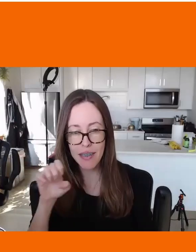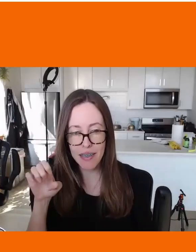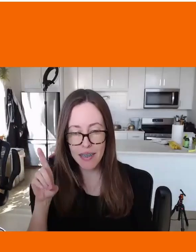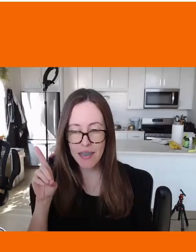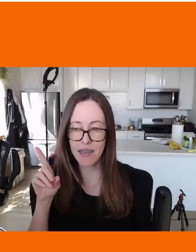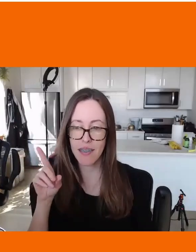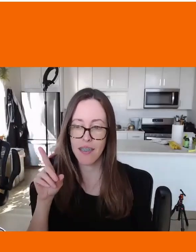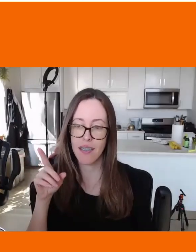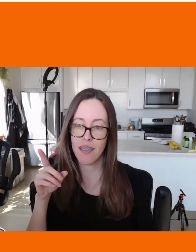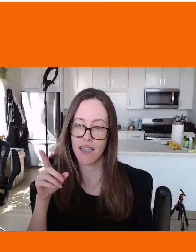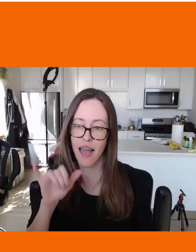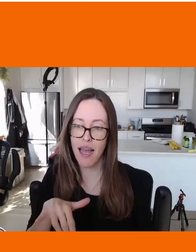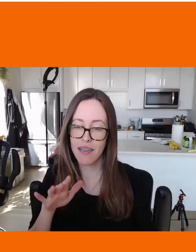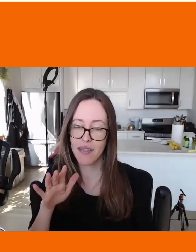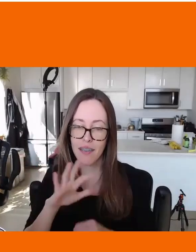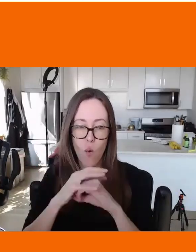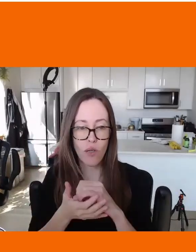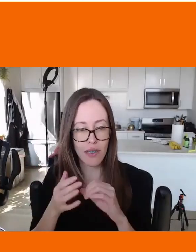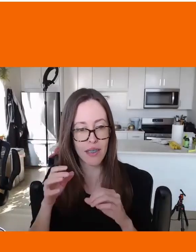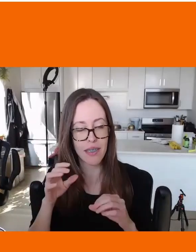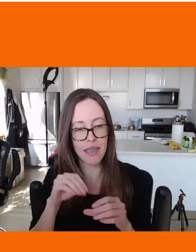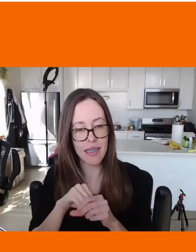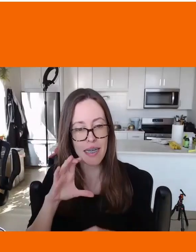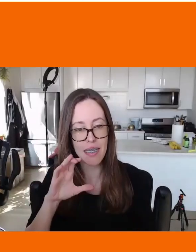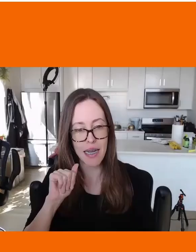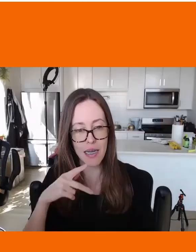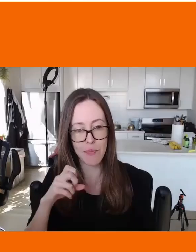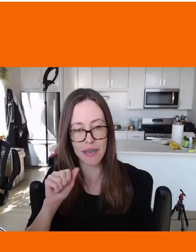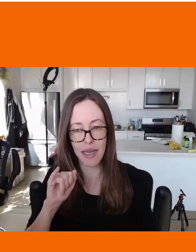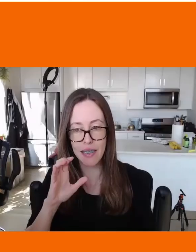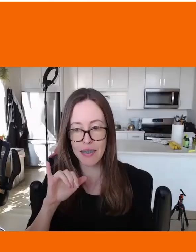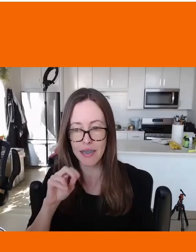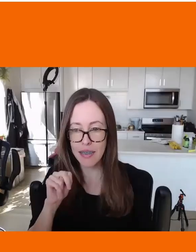also invented spicy birdseed. Spicy birdseed is coated with capsaicin.